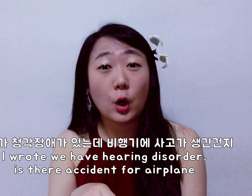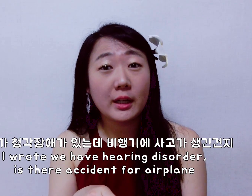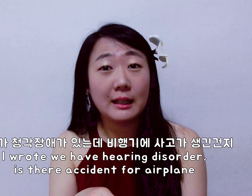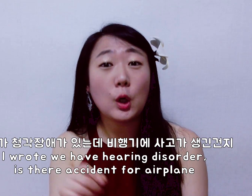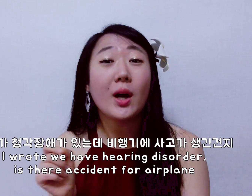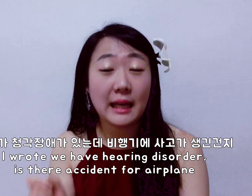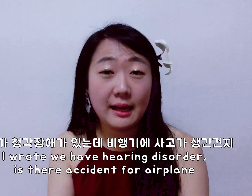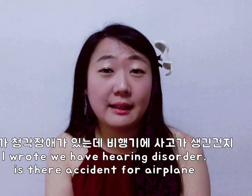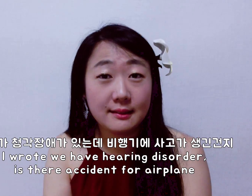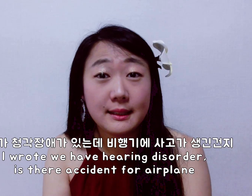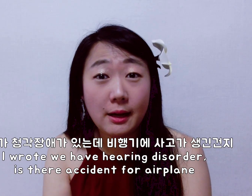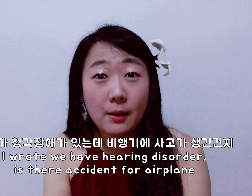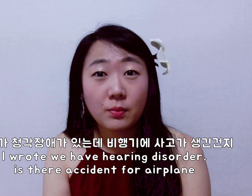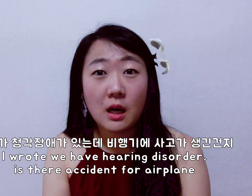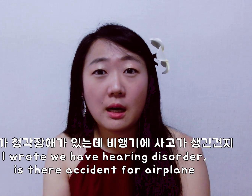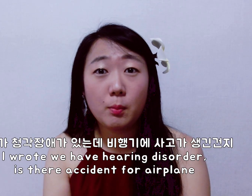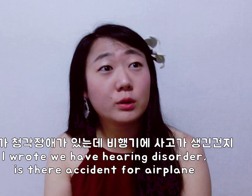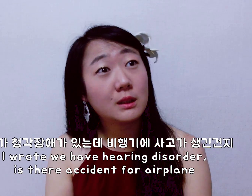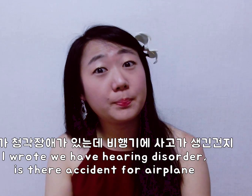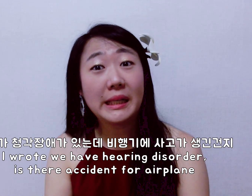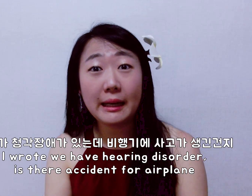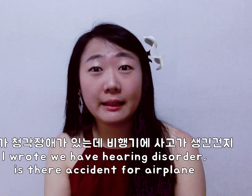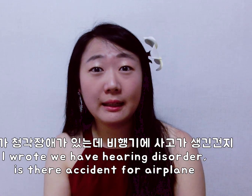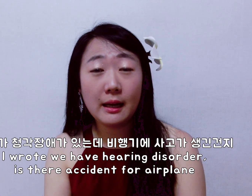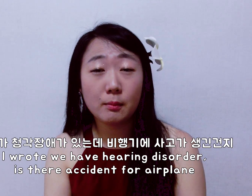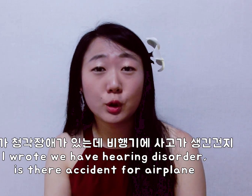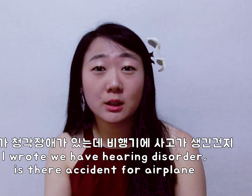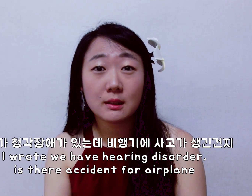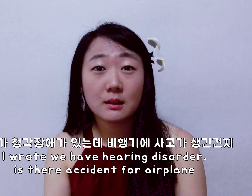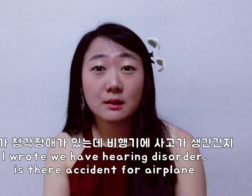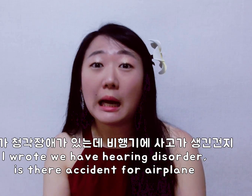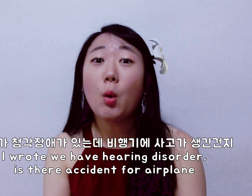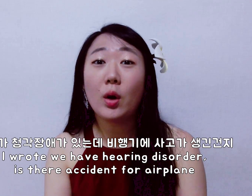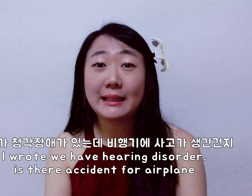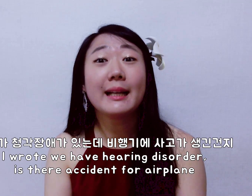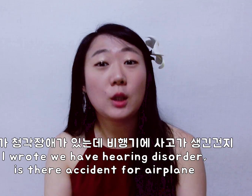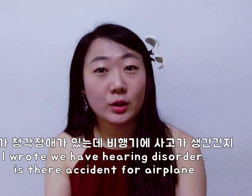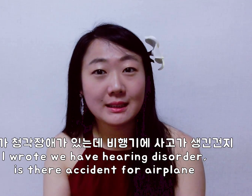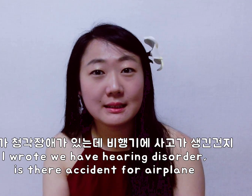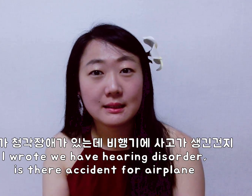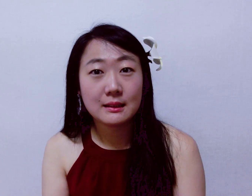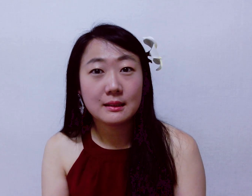저희가 청각장애가 있는데 비행기 에 사고가 생긴건지 i wrote we have